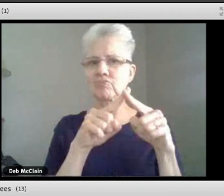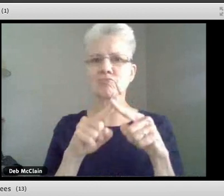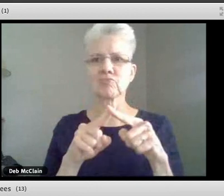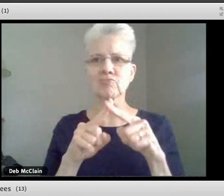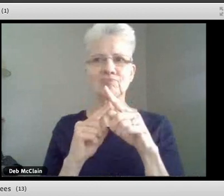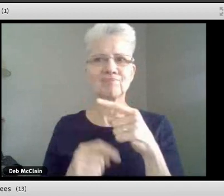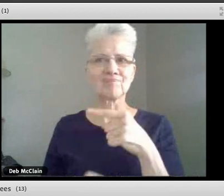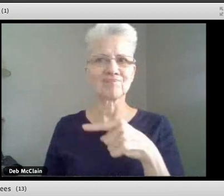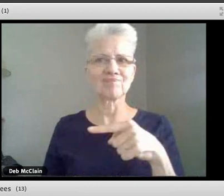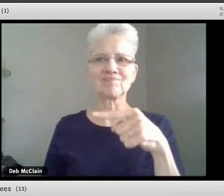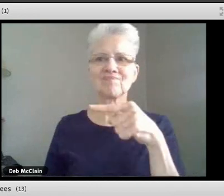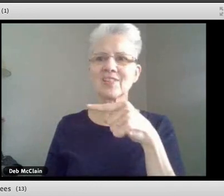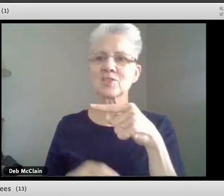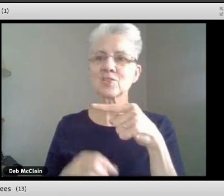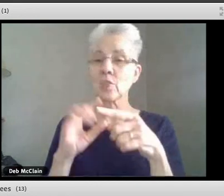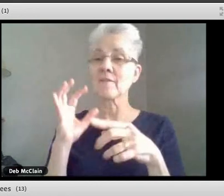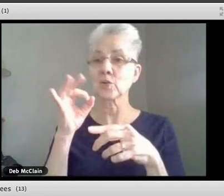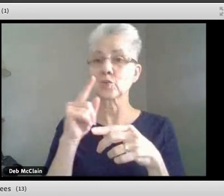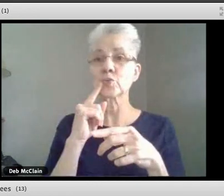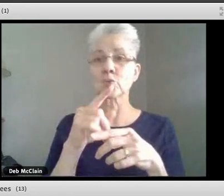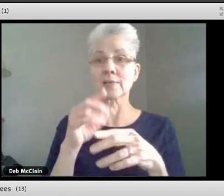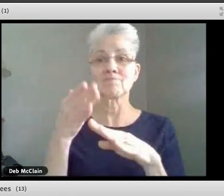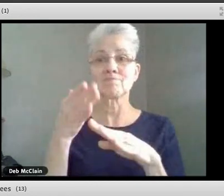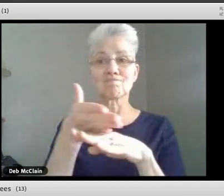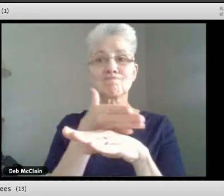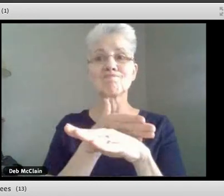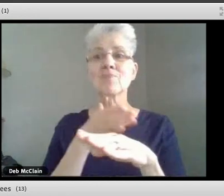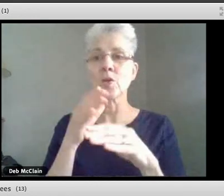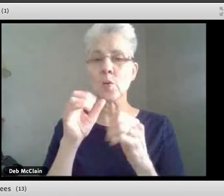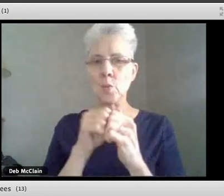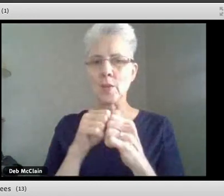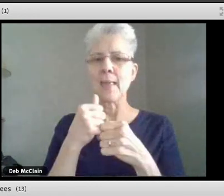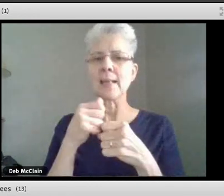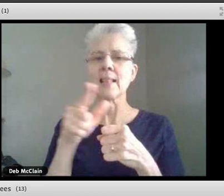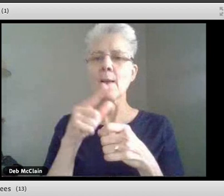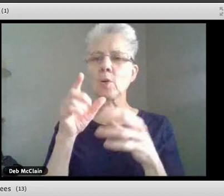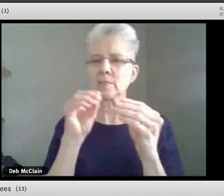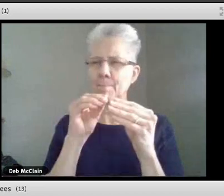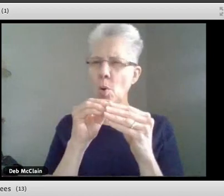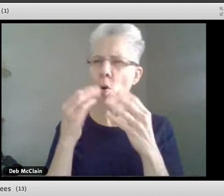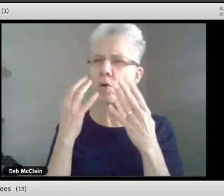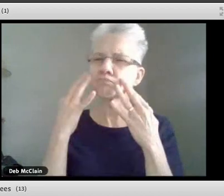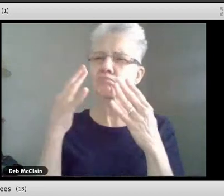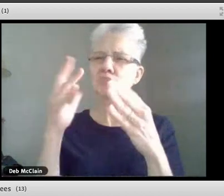of making our libraries accessible, making our lives accessible. But in the beginning, we had braille books